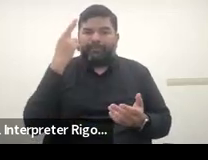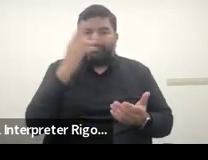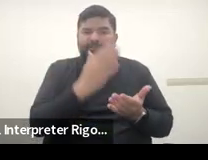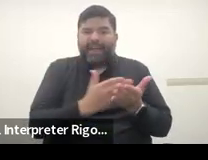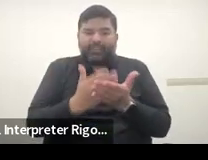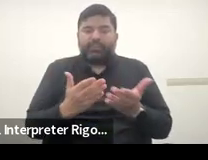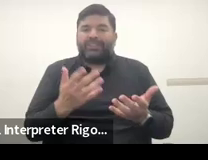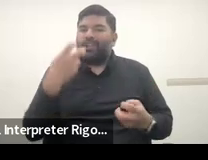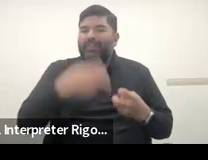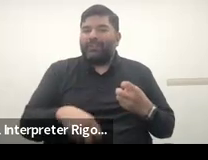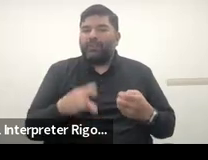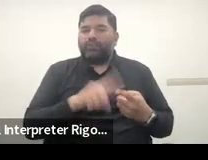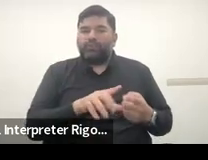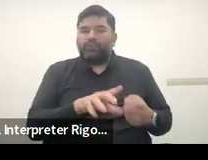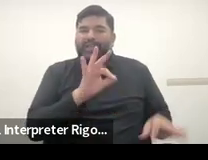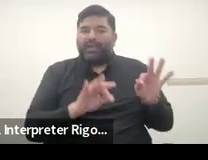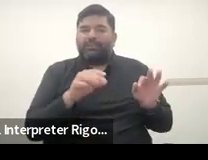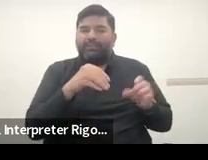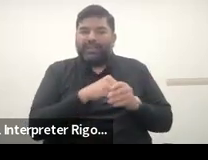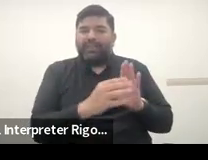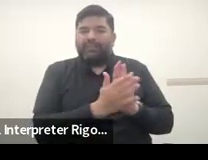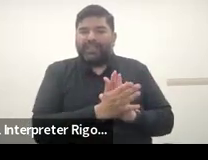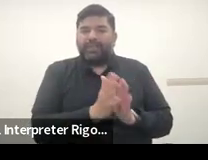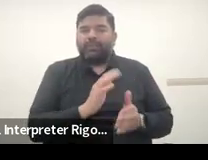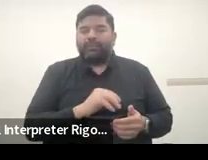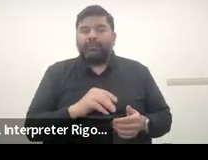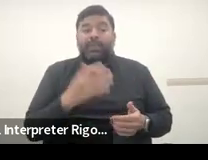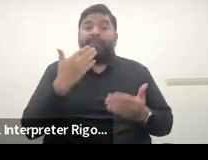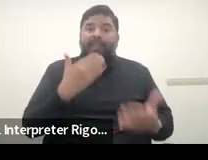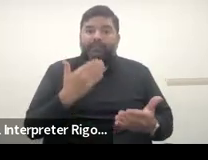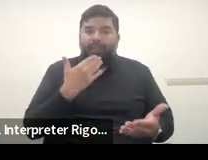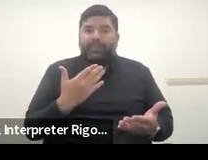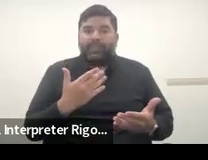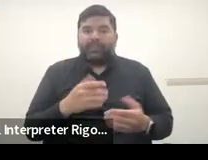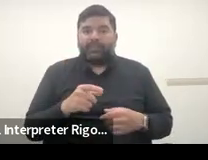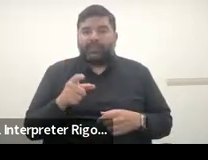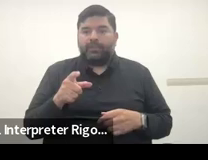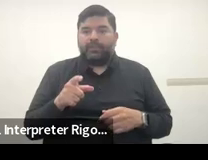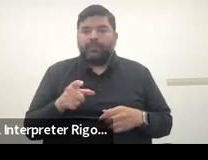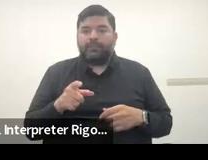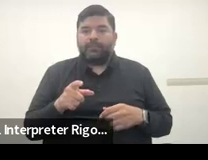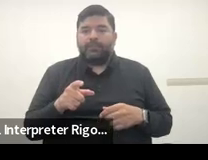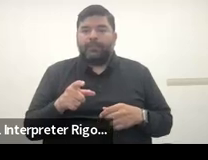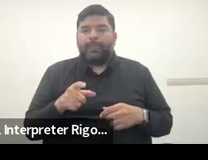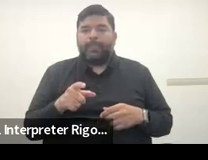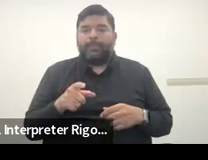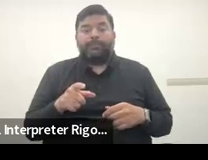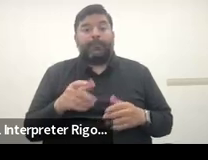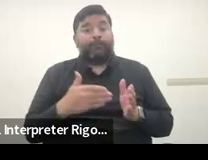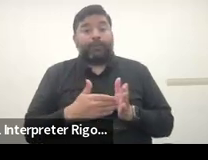to pick out in the video. Thankfully, frequently they are not completely necessary